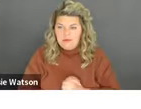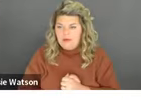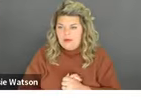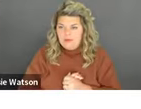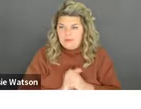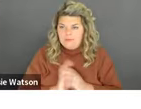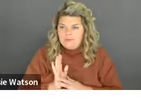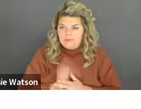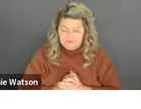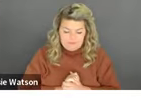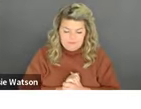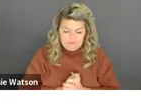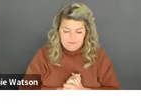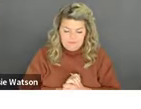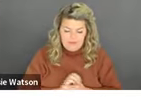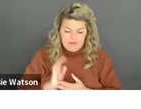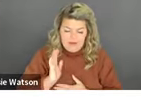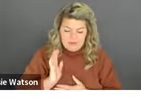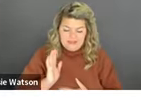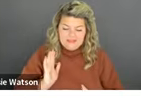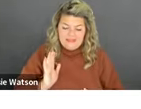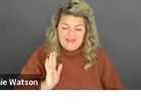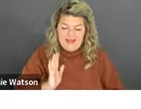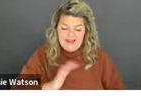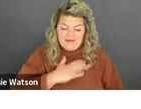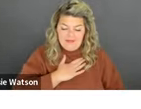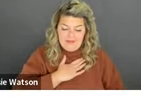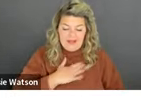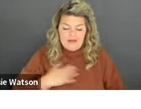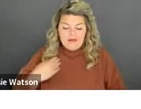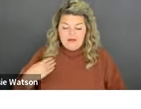So you might wanna look into that. I was just gonna add that